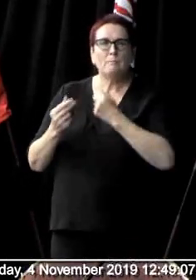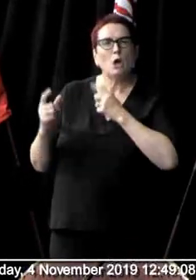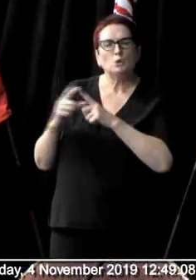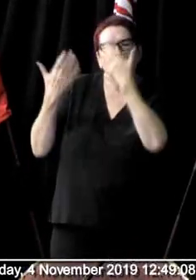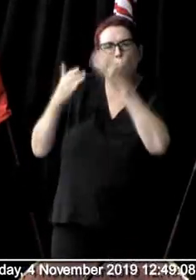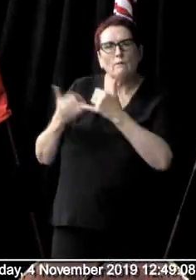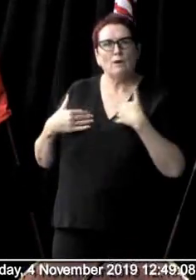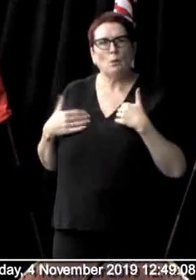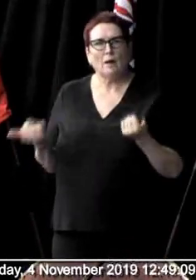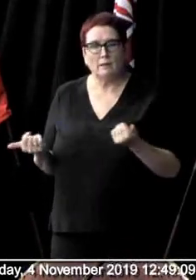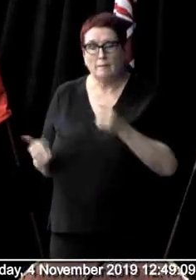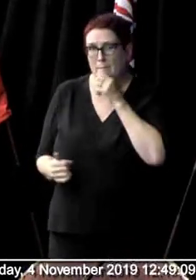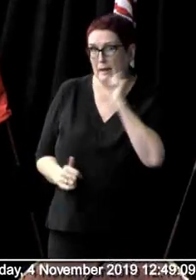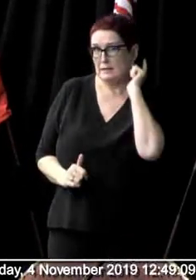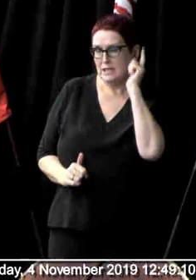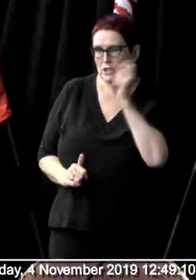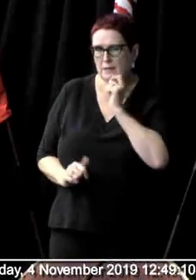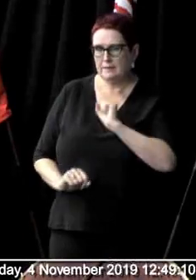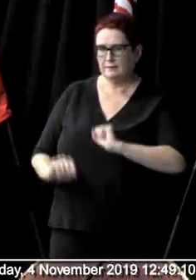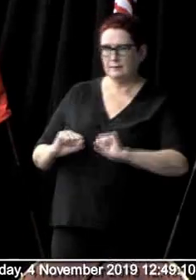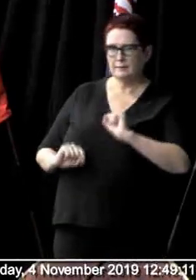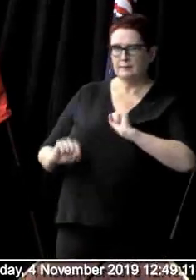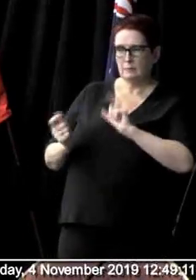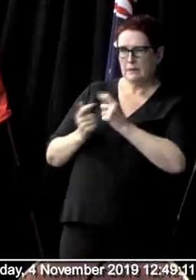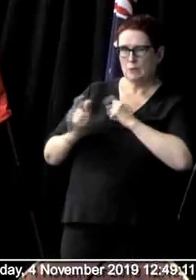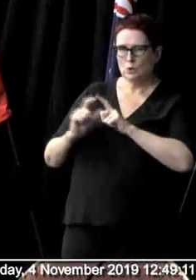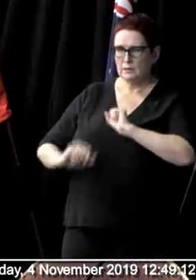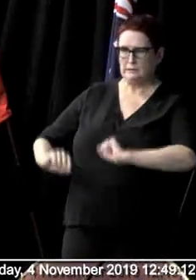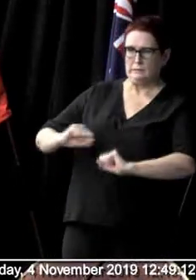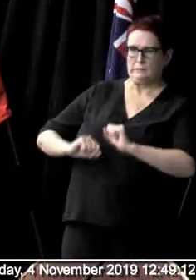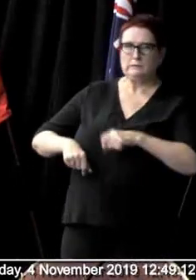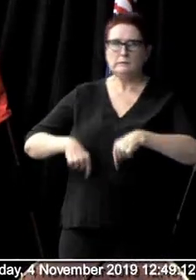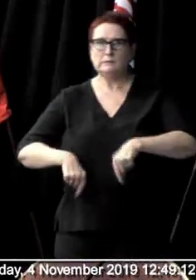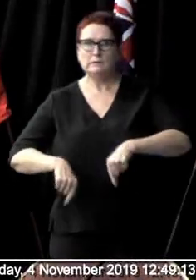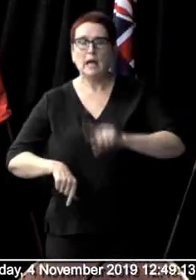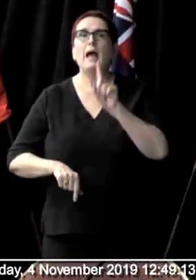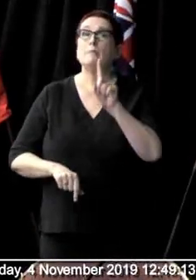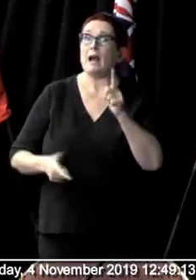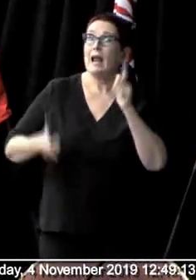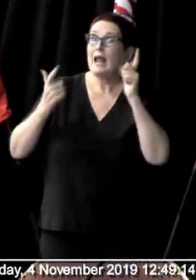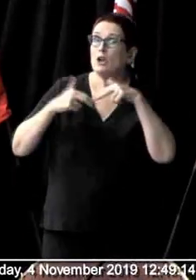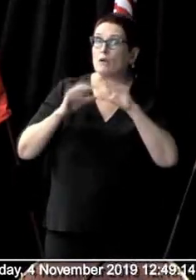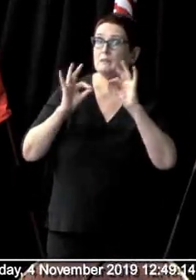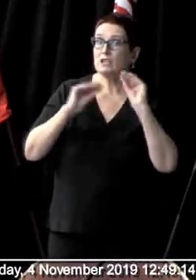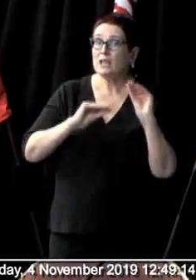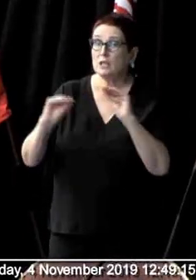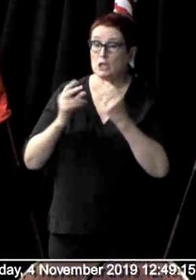And he was – you could see he was really hesitant and he was really nervous, but the head of special ed and myself sort of went, “No, no, it will be right.